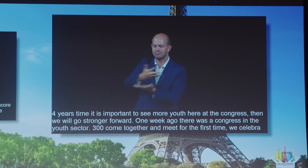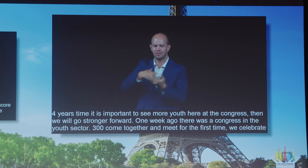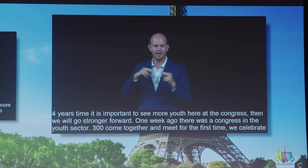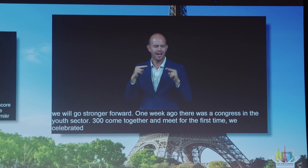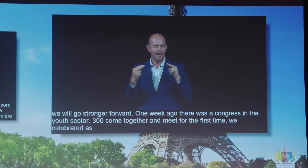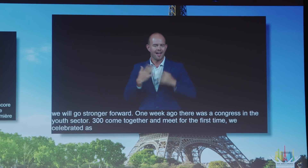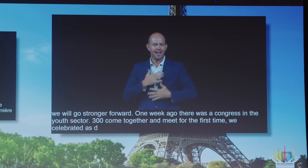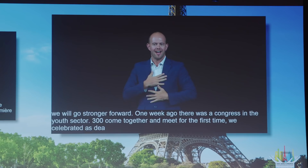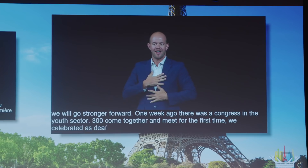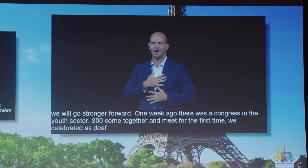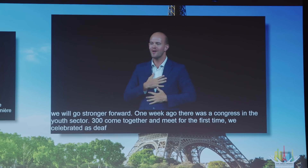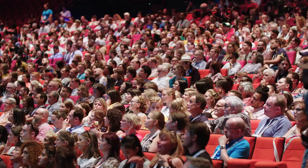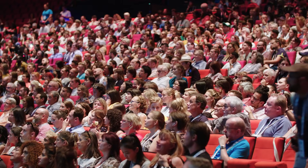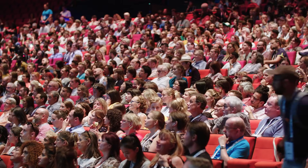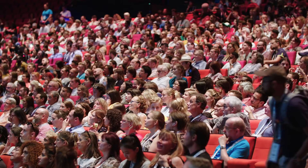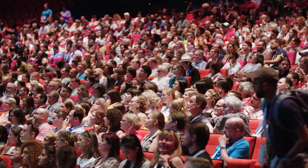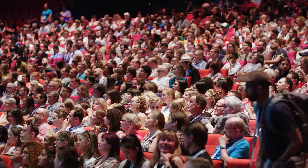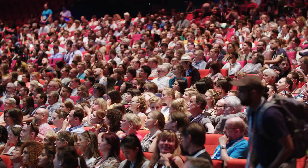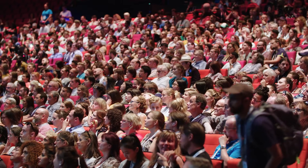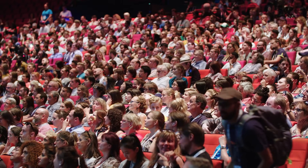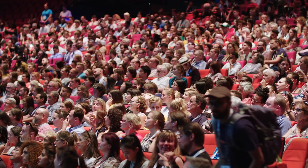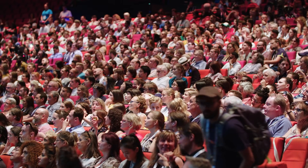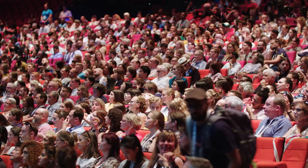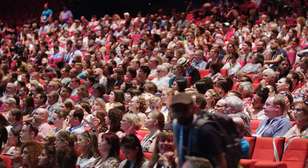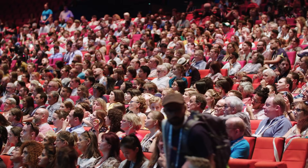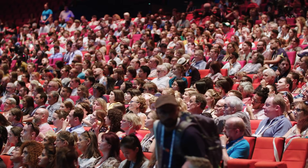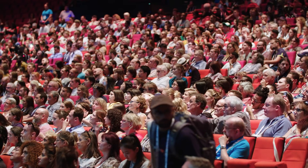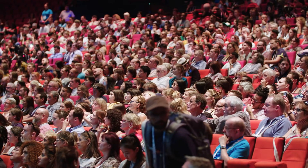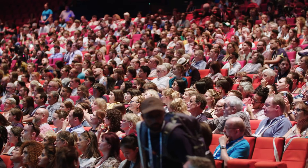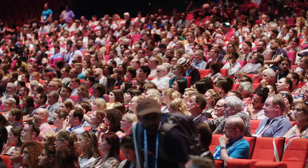and I was just really keen to see Mark branch out and venture further than Christchurch.